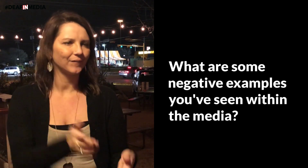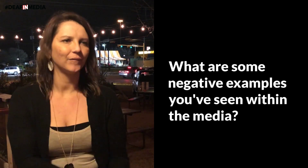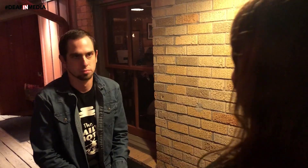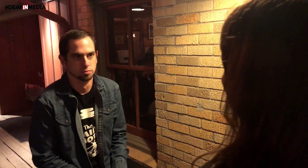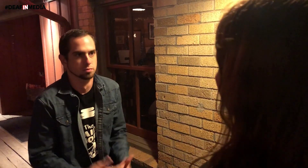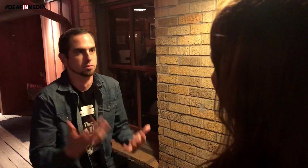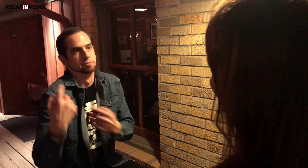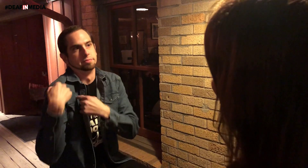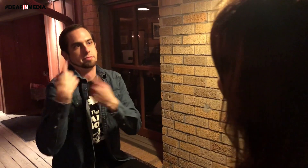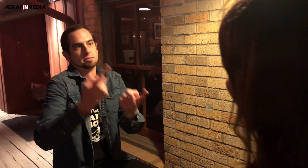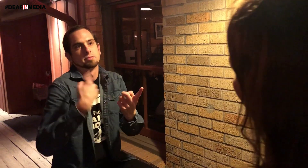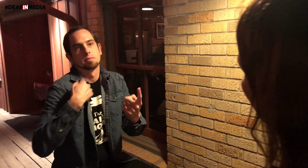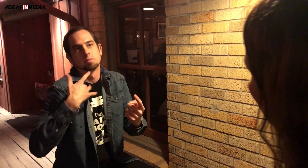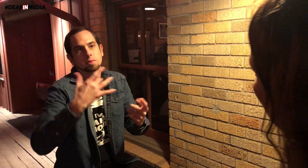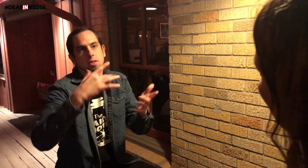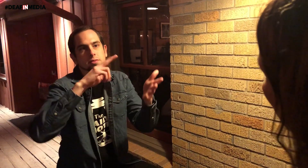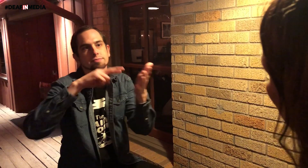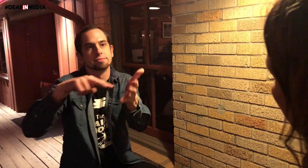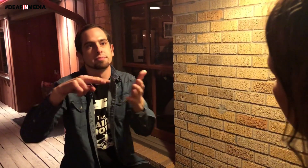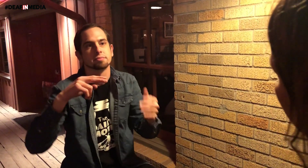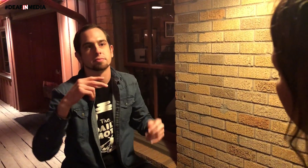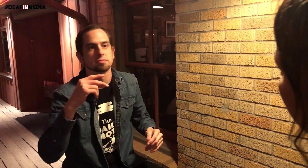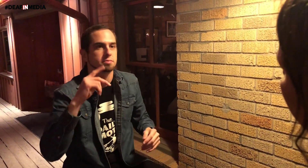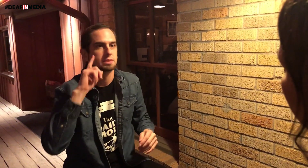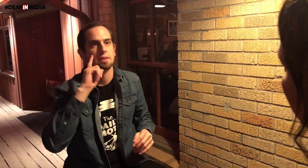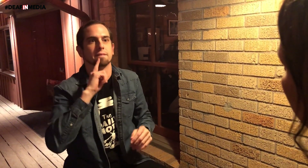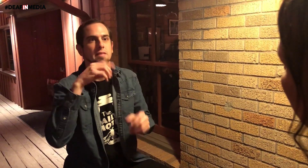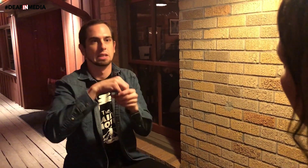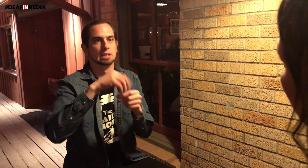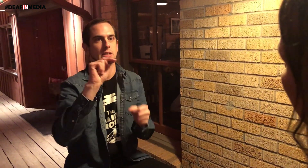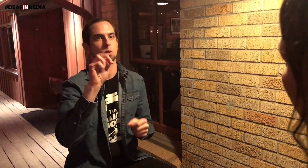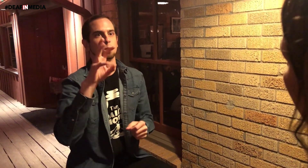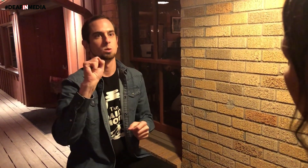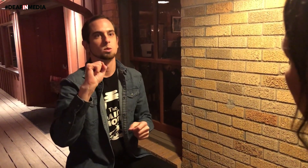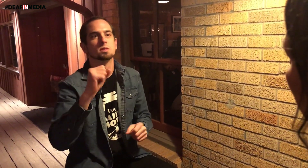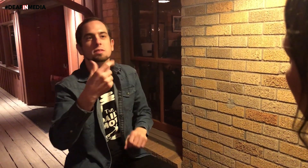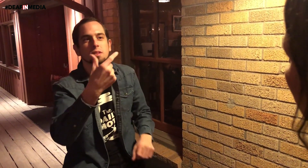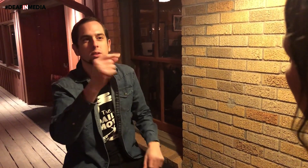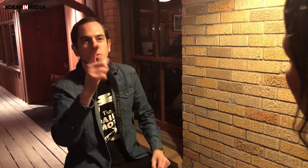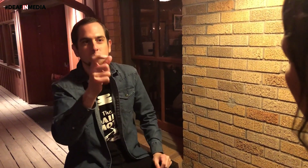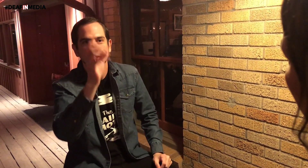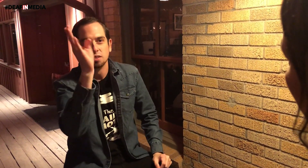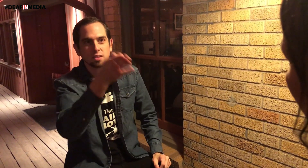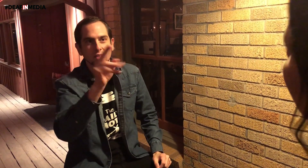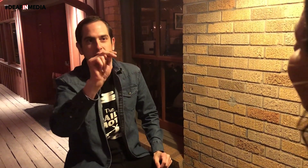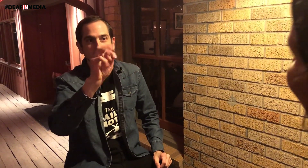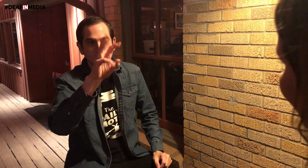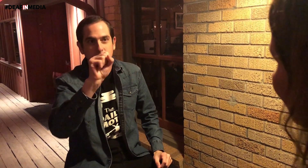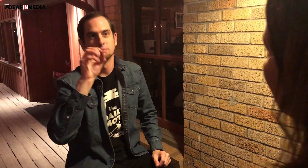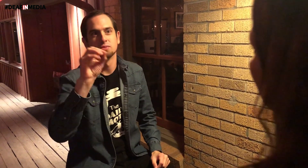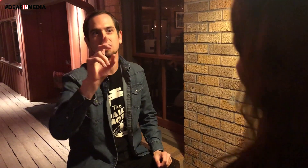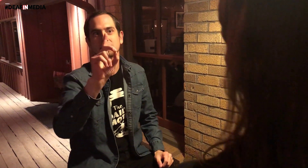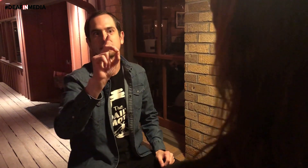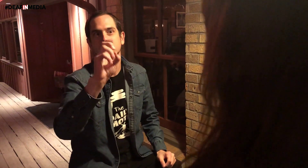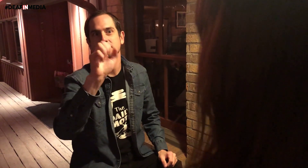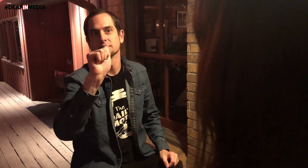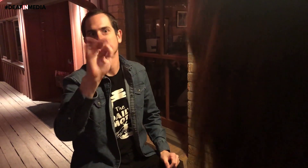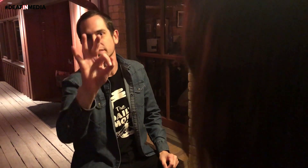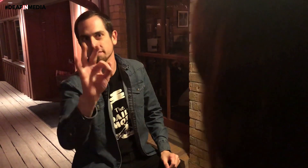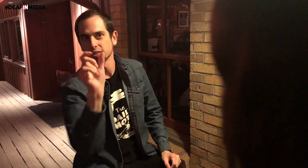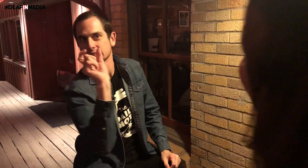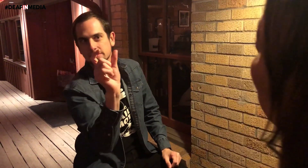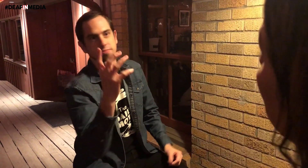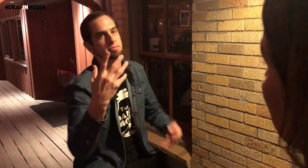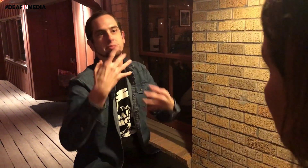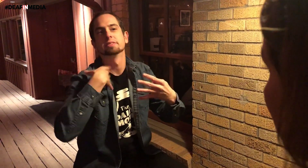I tend to read about Deaf people in the news; google/news/Deaf every day, there’s always something